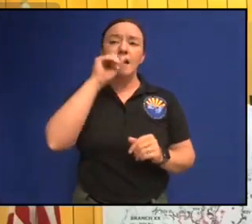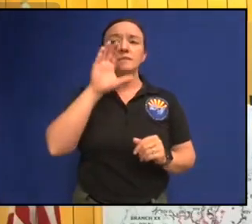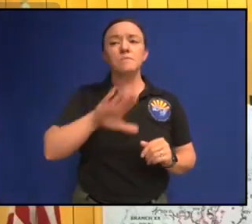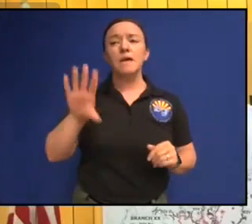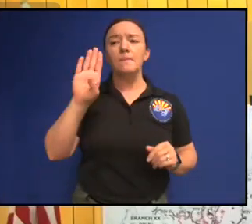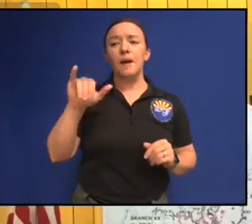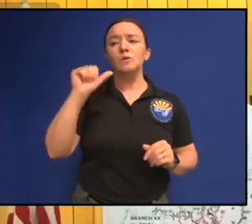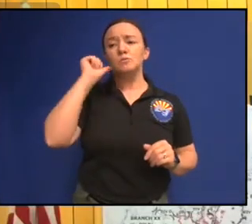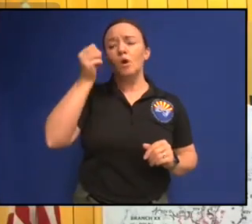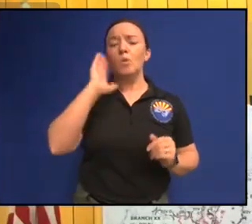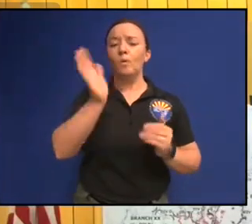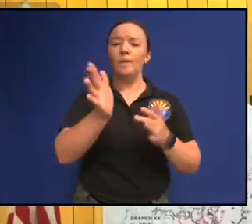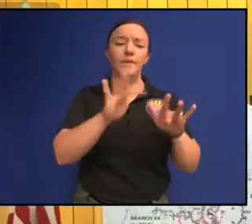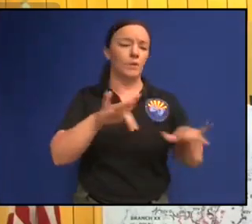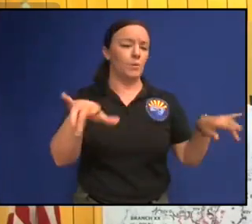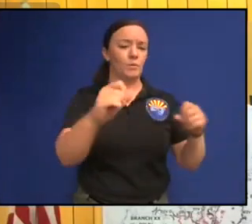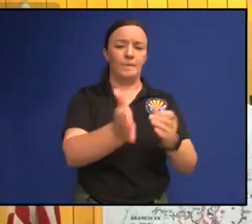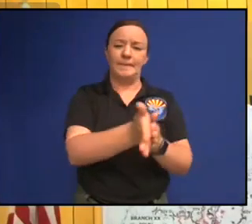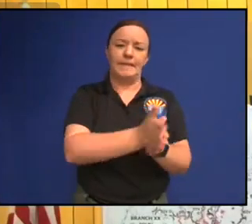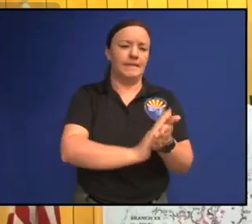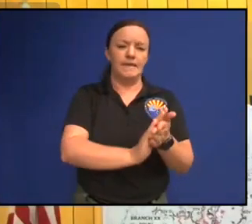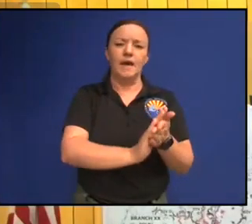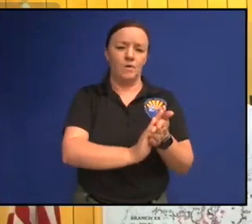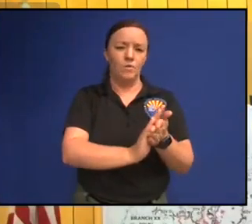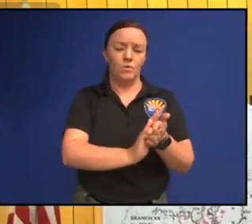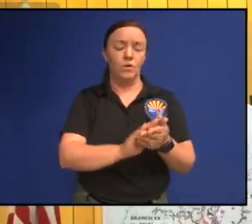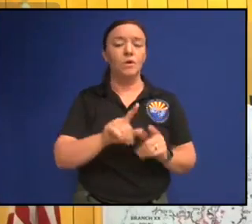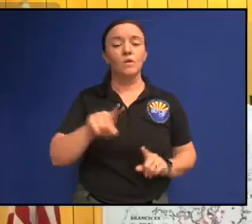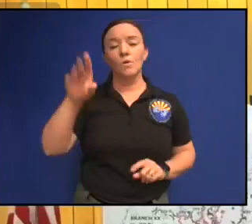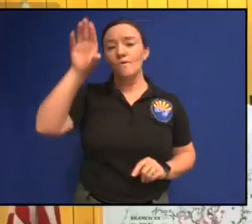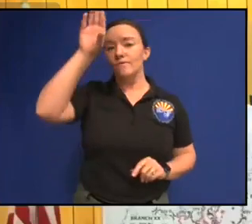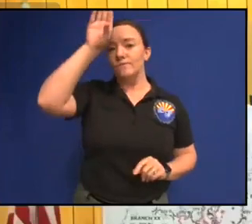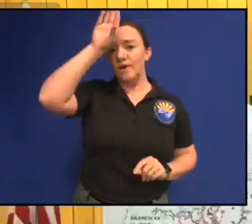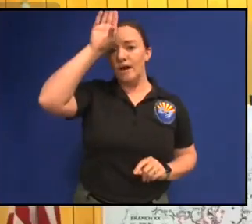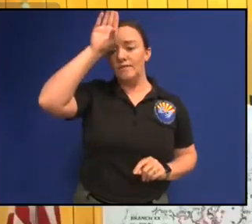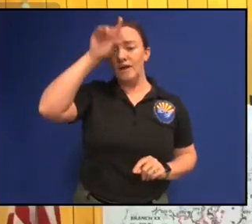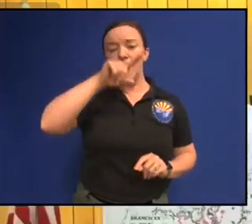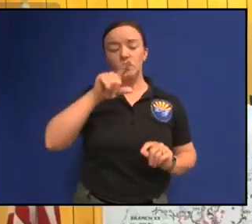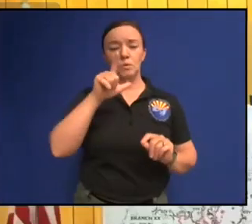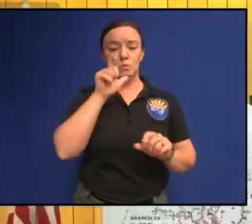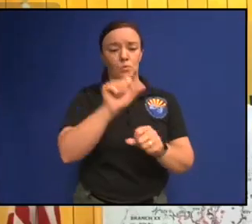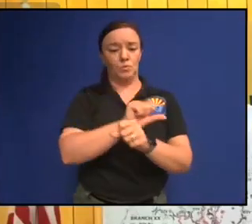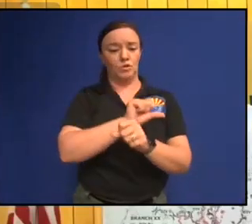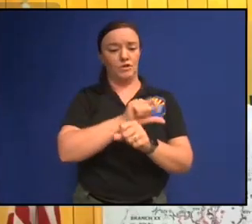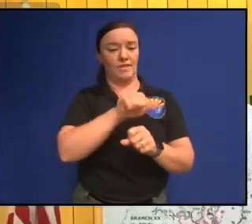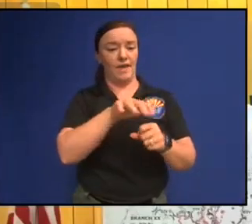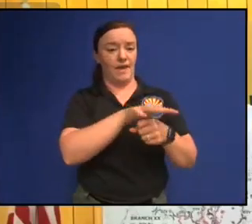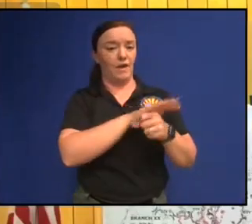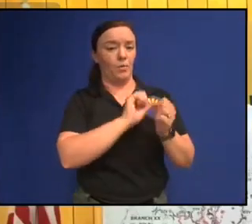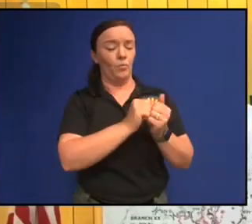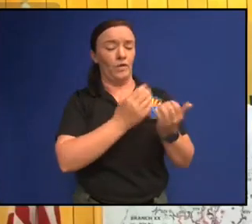AND THOSE RESOURCES THAT HAVE BEEN DOING THOSE OPERATIONS THERE WILL BEGIN TO ASSIST THE REPAIR GROUP